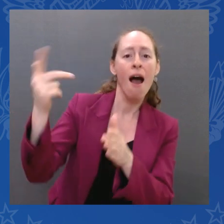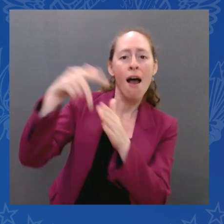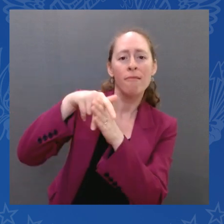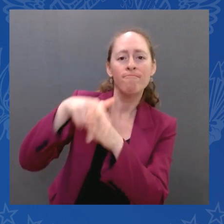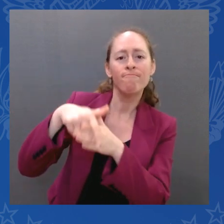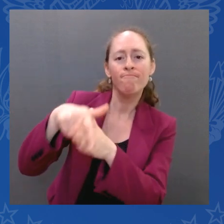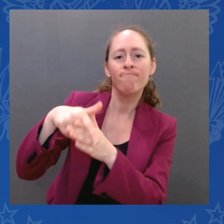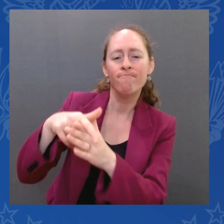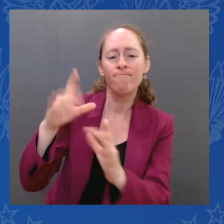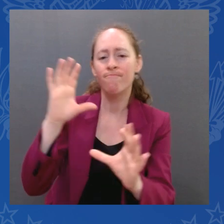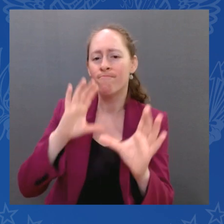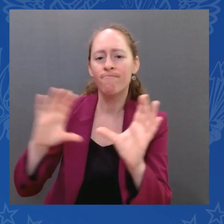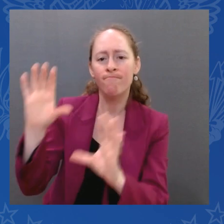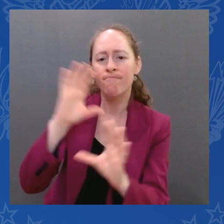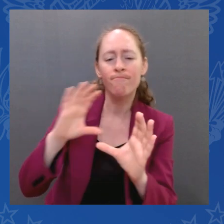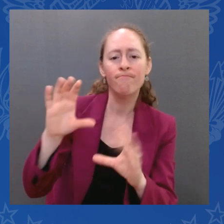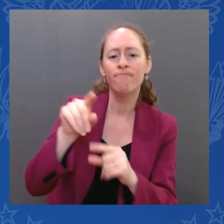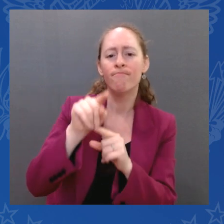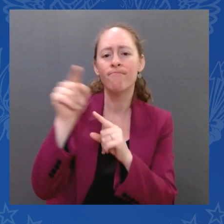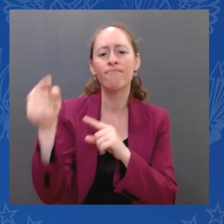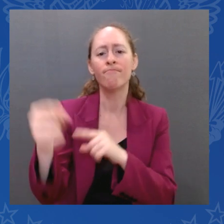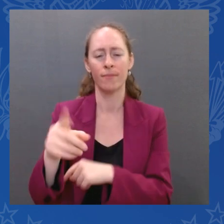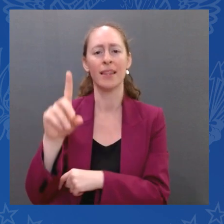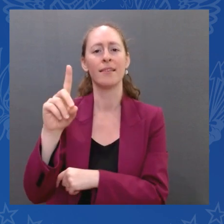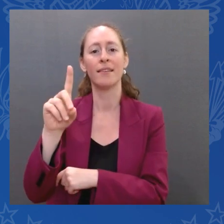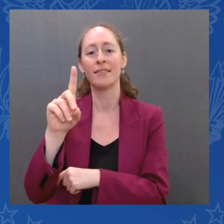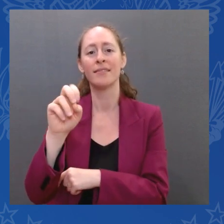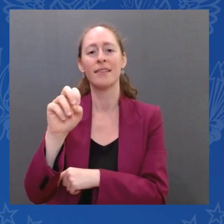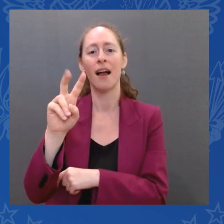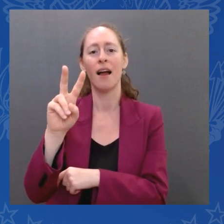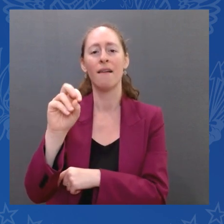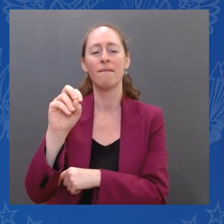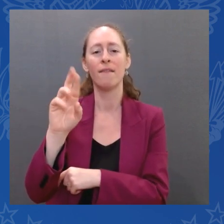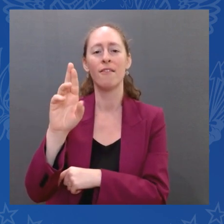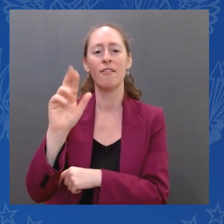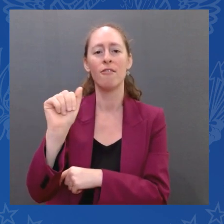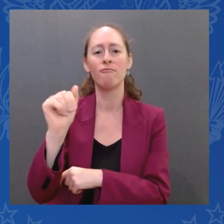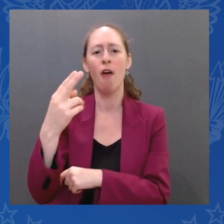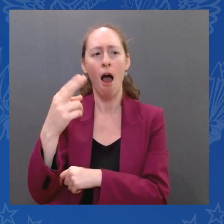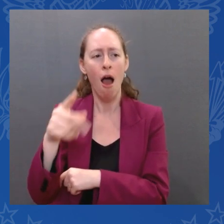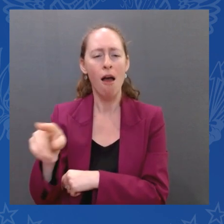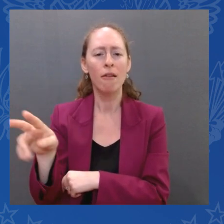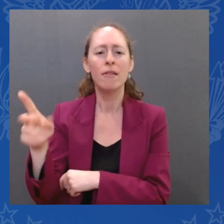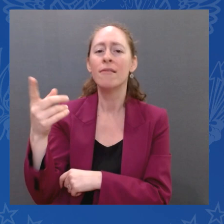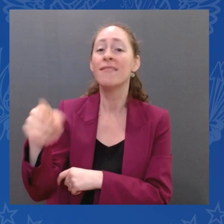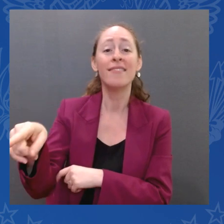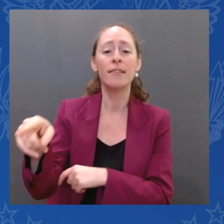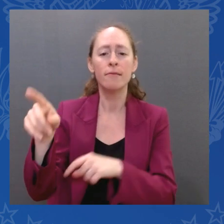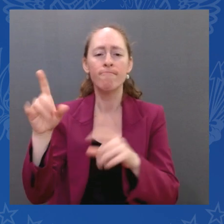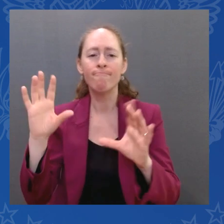that is helping improve food security around the globe, and both universities and research institutes